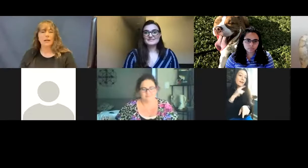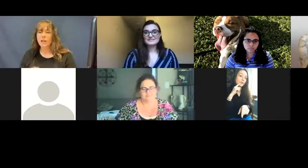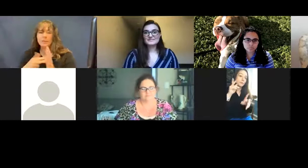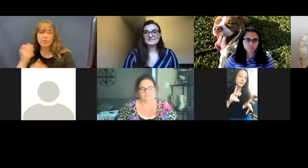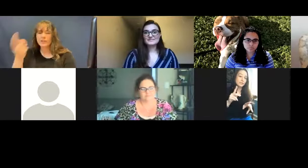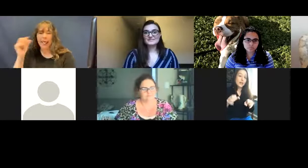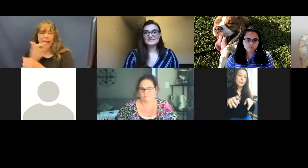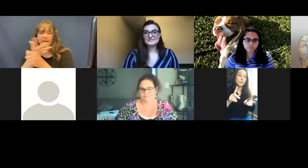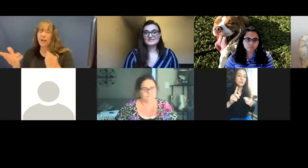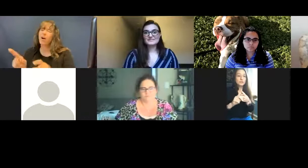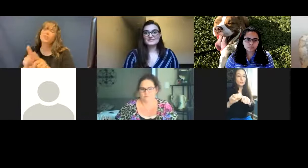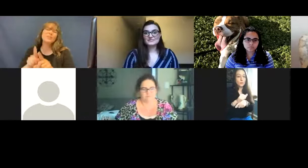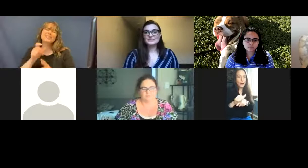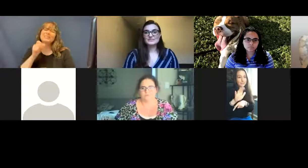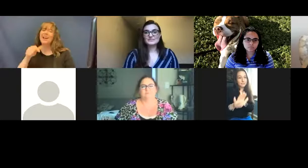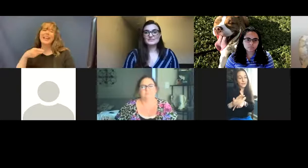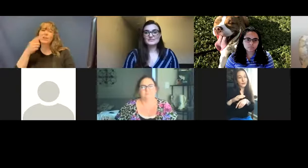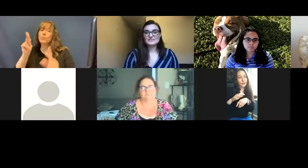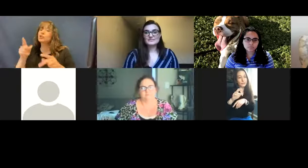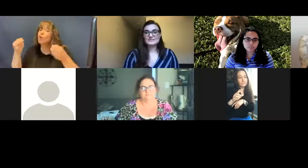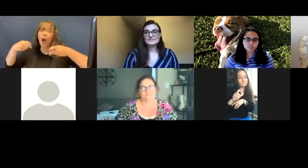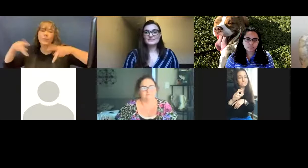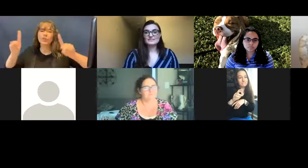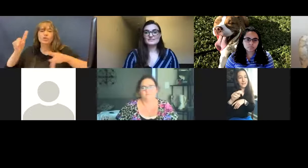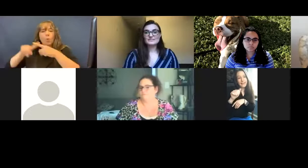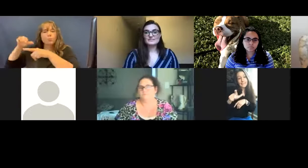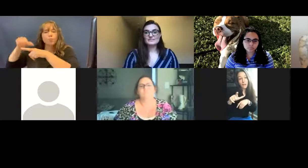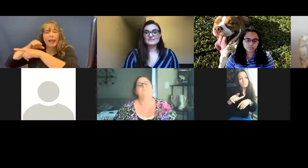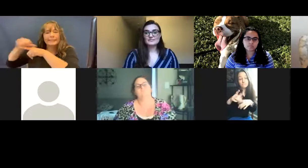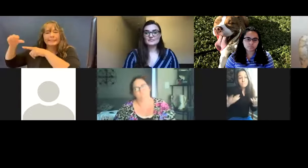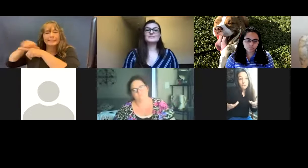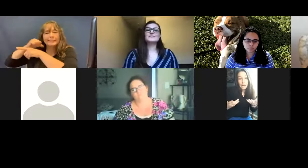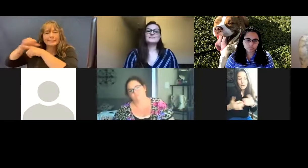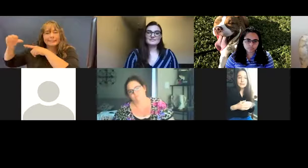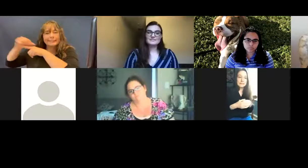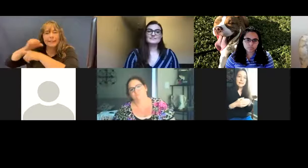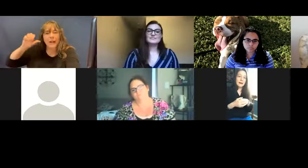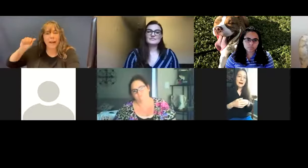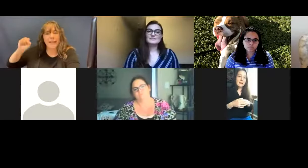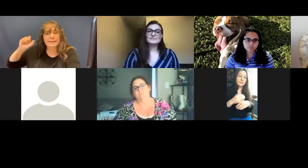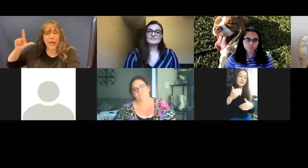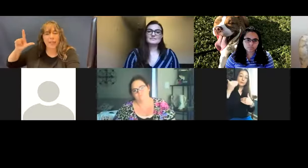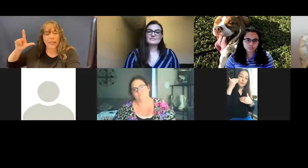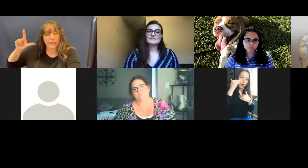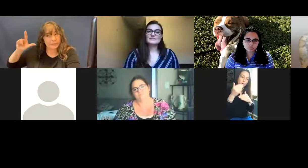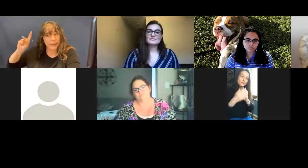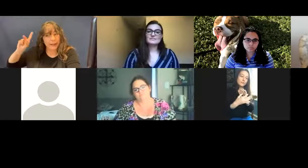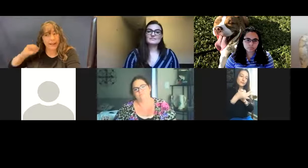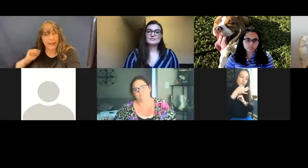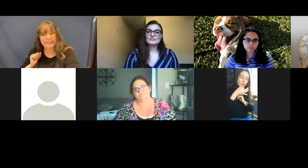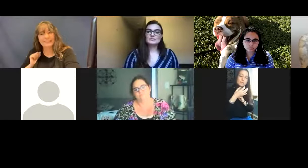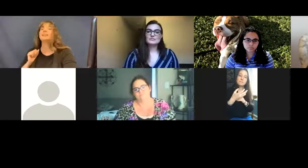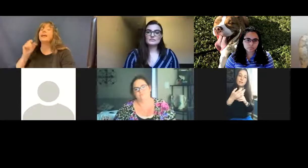hearing person's opportunity to practice their ASL, okay? If you know and you're fluent in